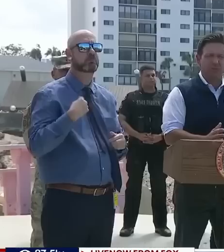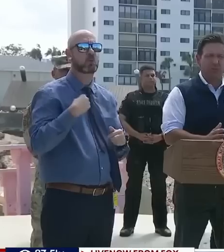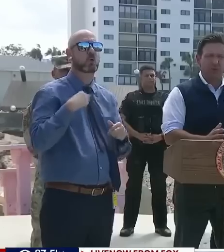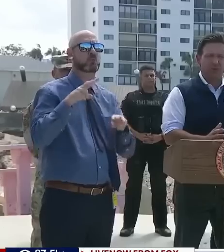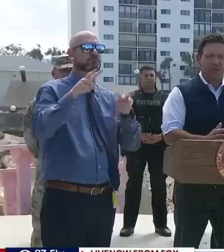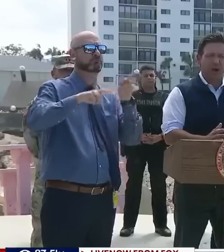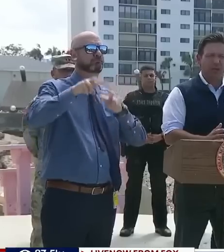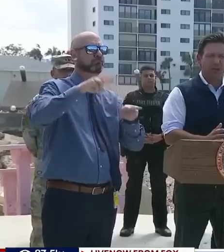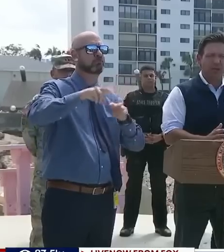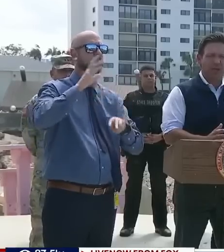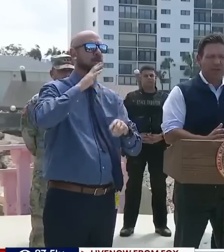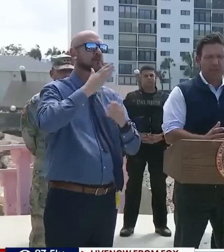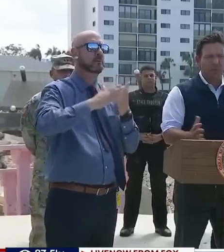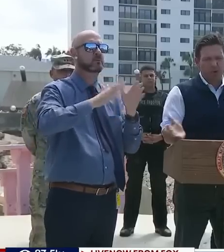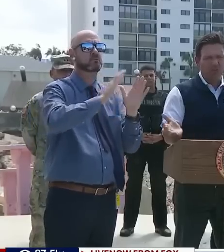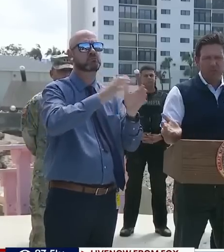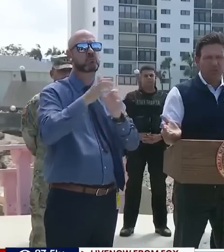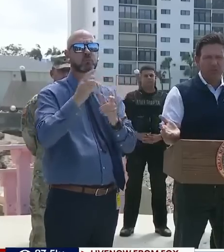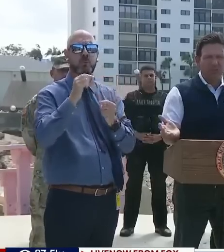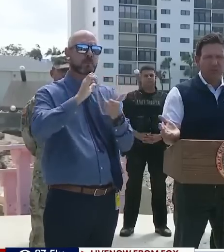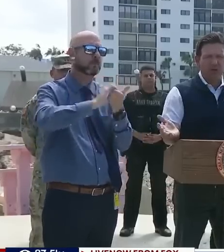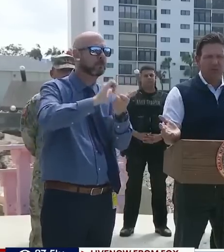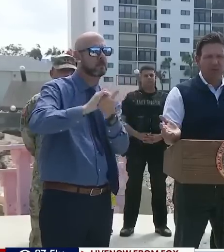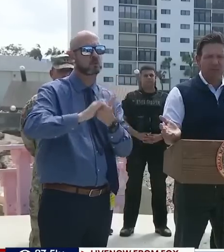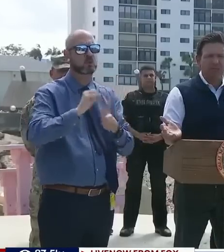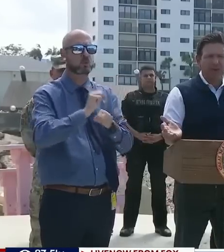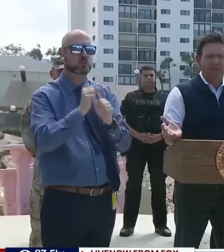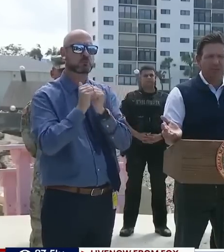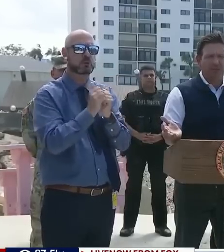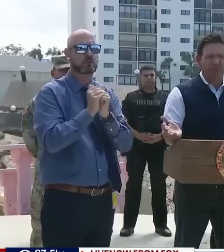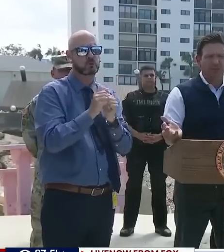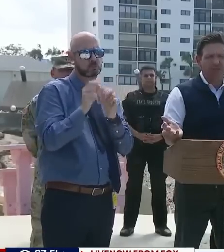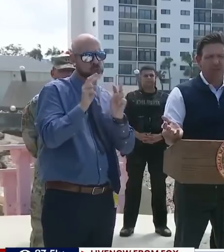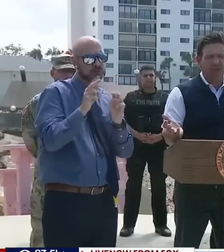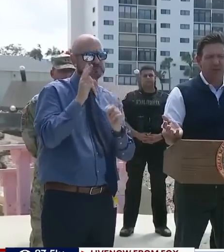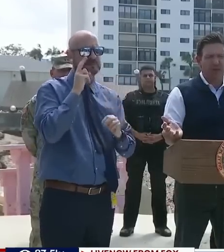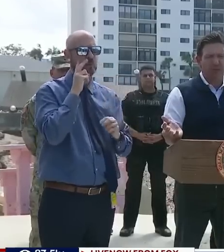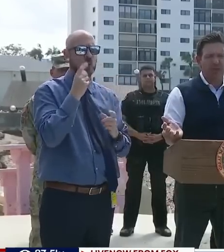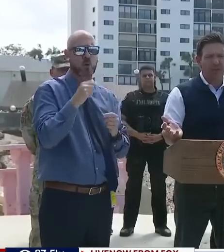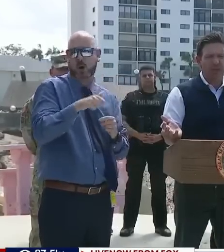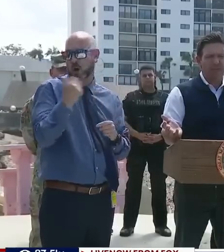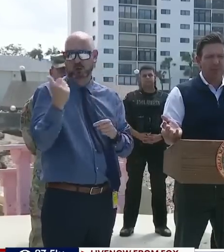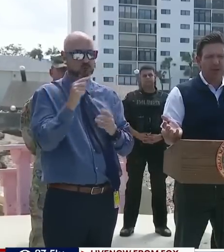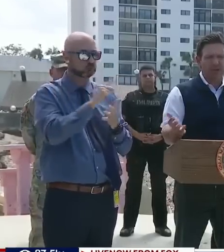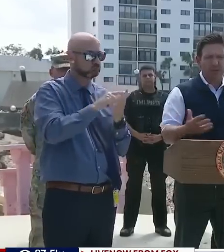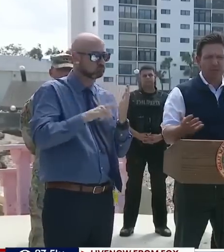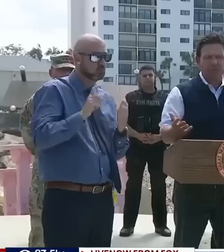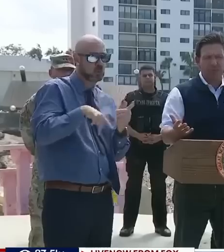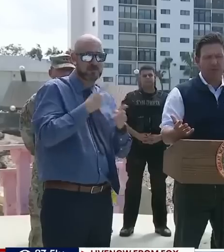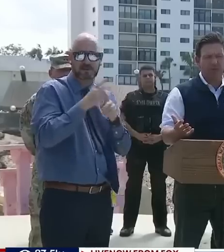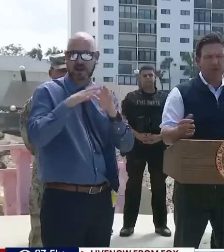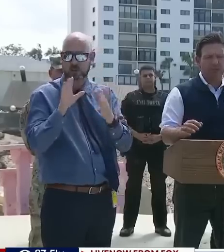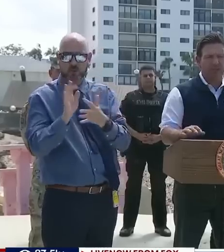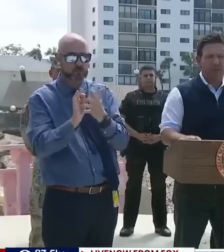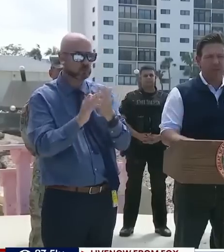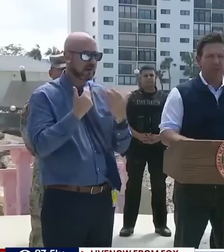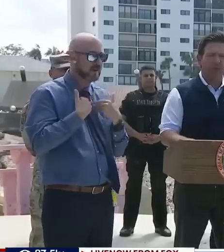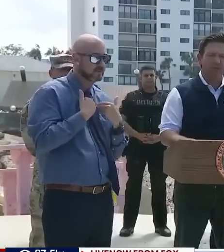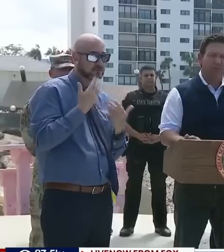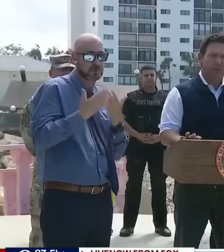places. where they were just completely destroyed. So I'm I'm looking forward to uh, this to seeing some of those groups come on. And then we'll also look to see what other